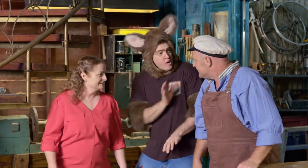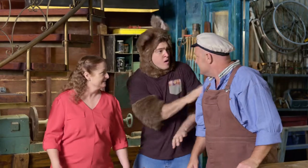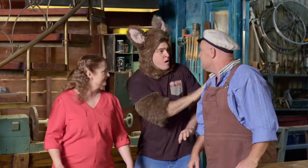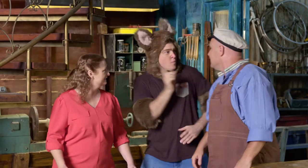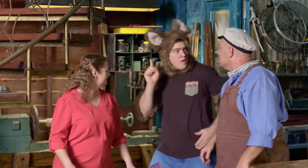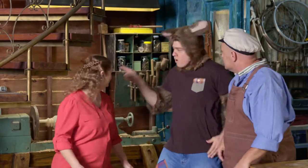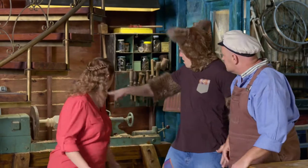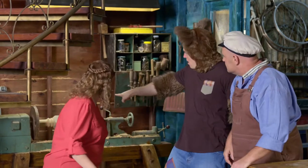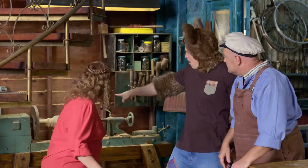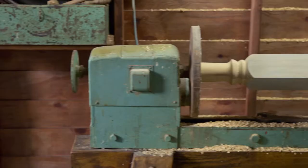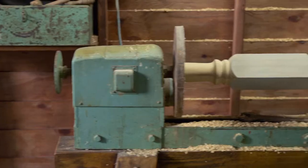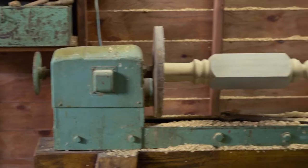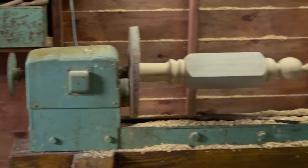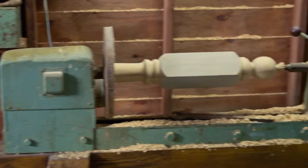Huh? What's that?